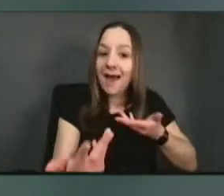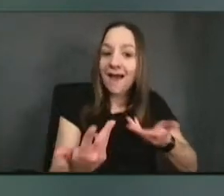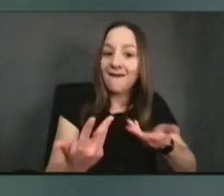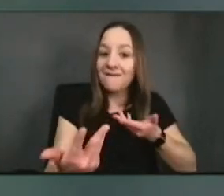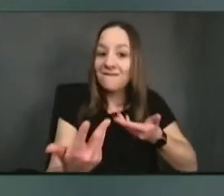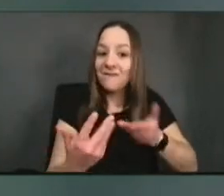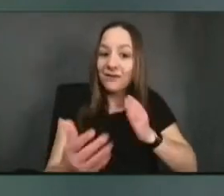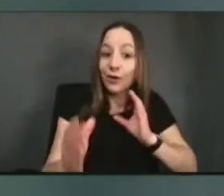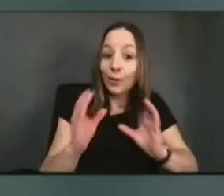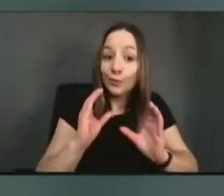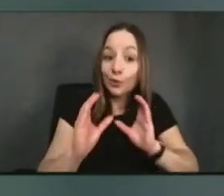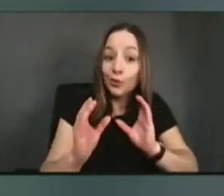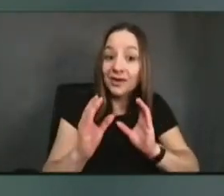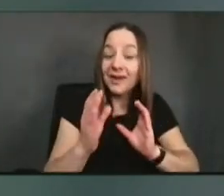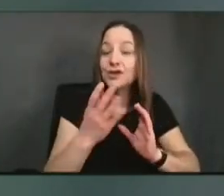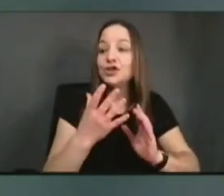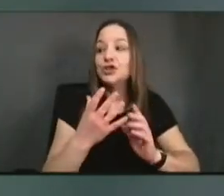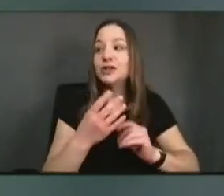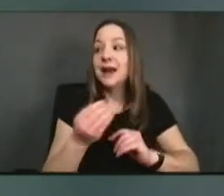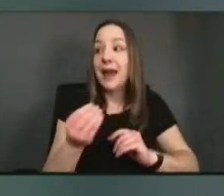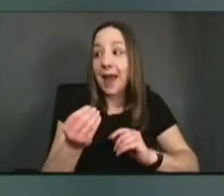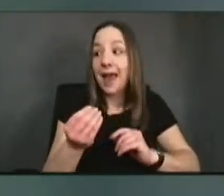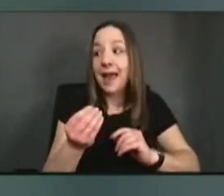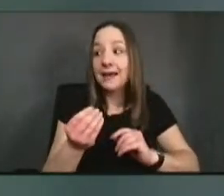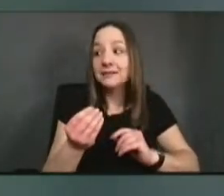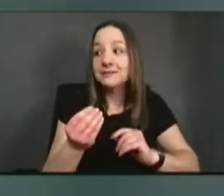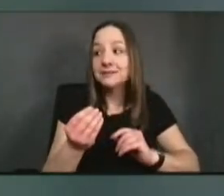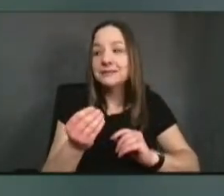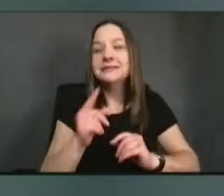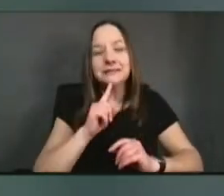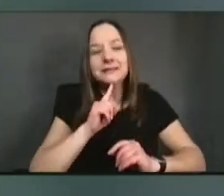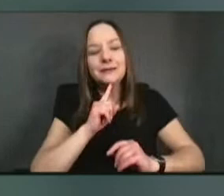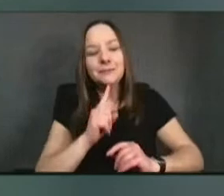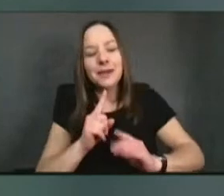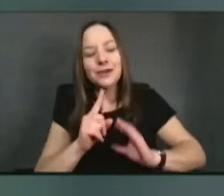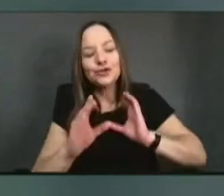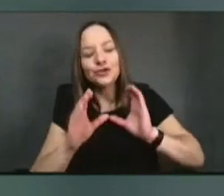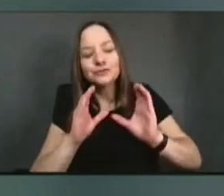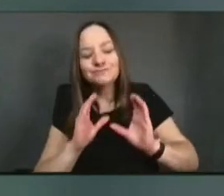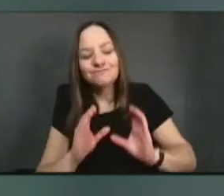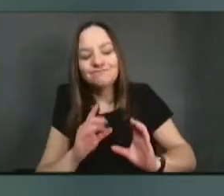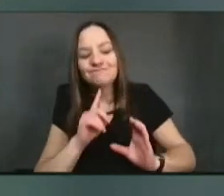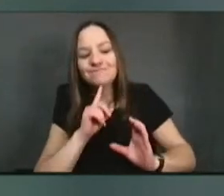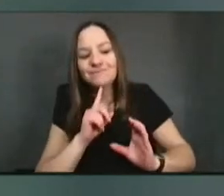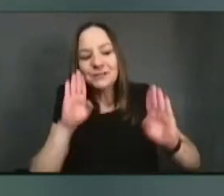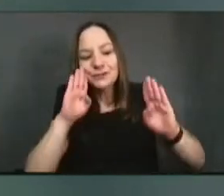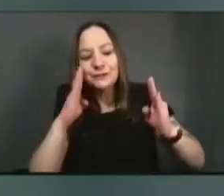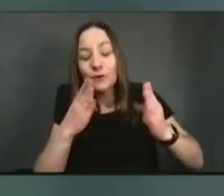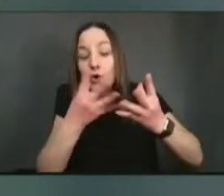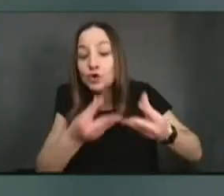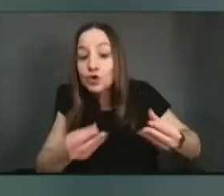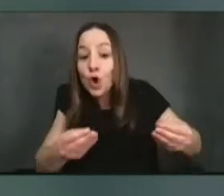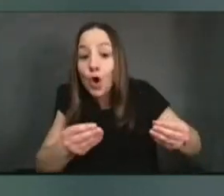that two way communication and most importantly, communicate in a way in which we are working on